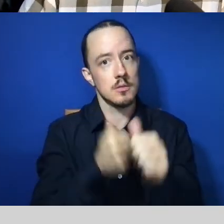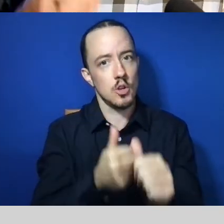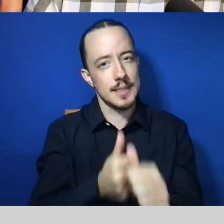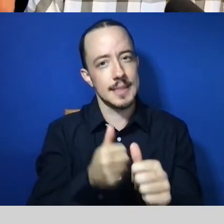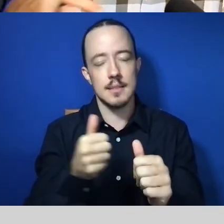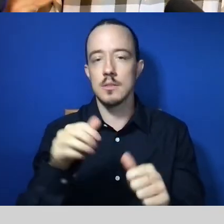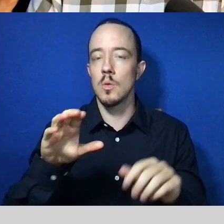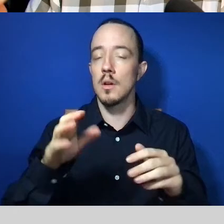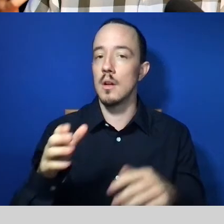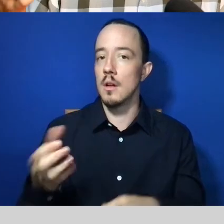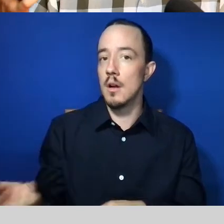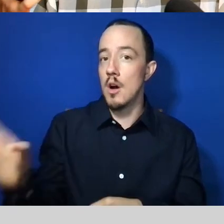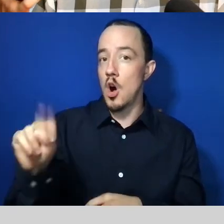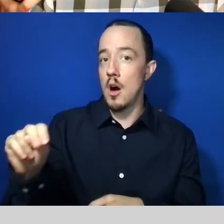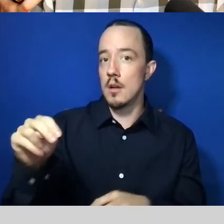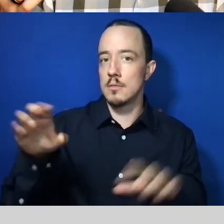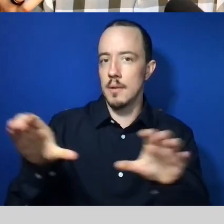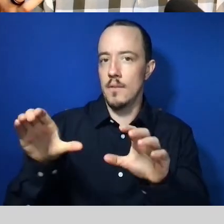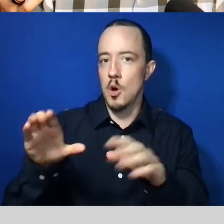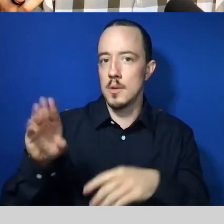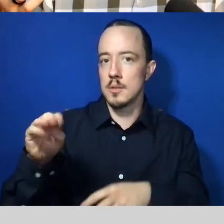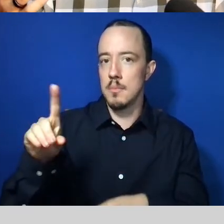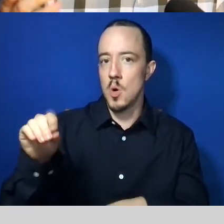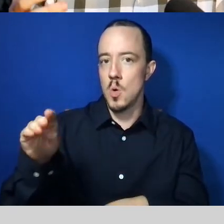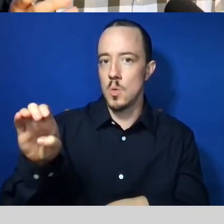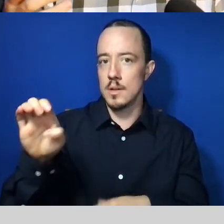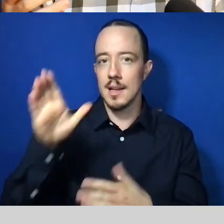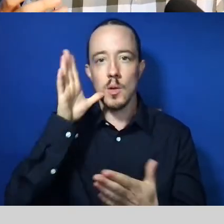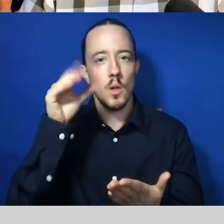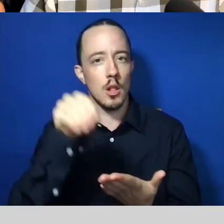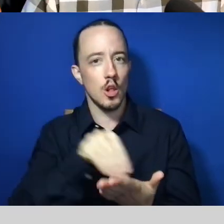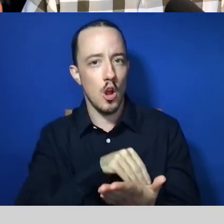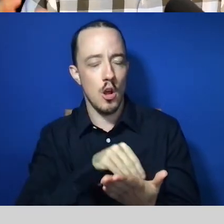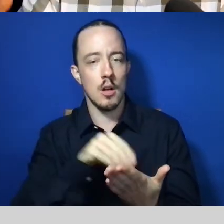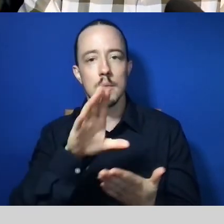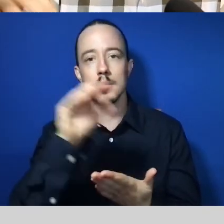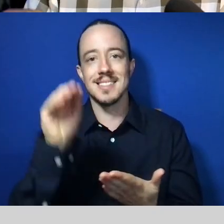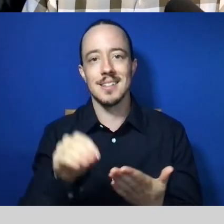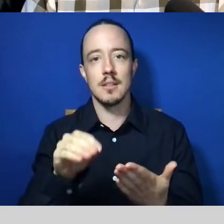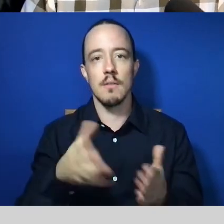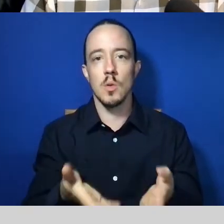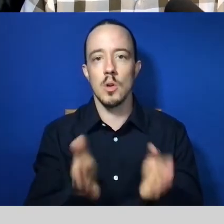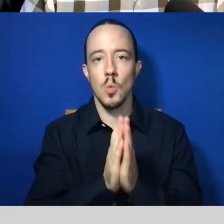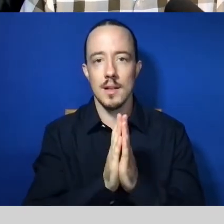It will log some percentage of the requests with the full trace back to the performance.